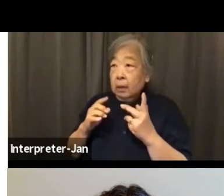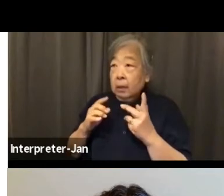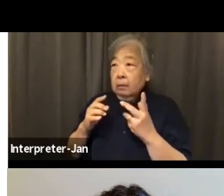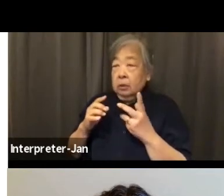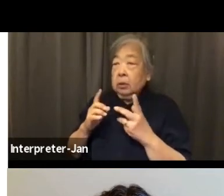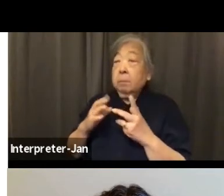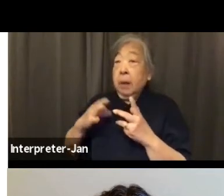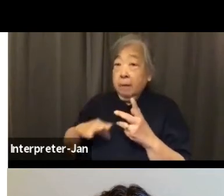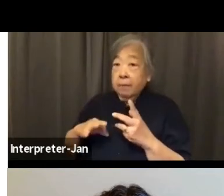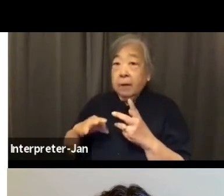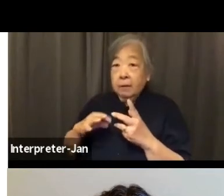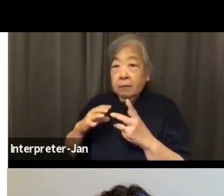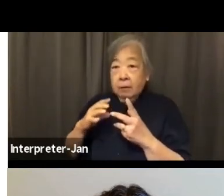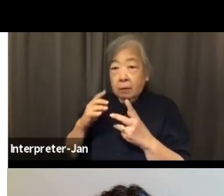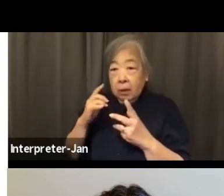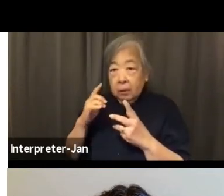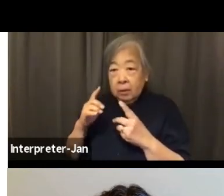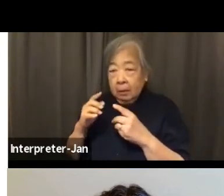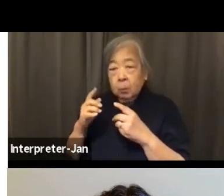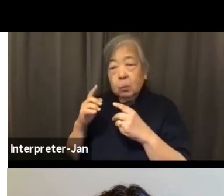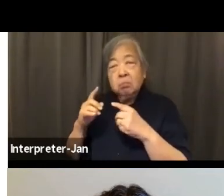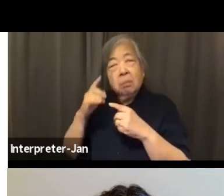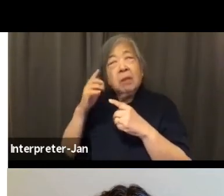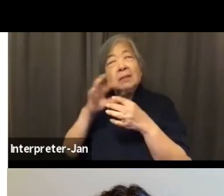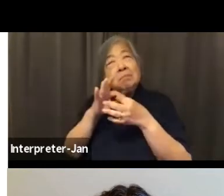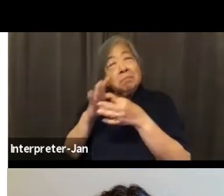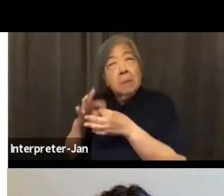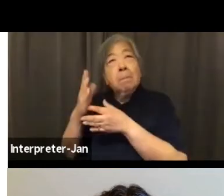Like universal design, it benefits everybody.